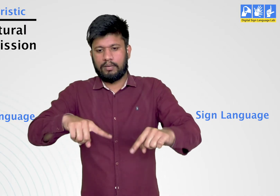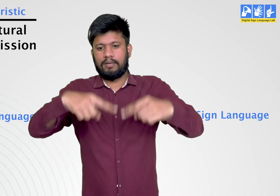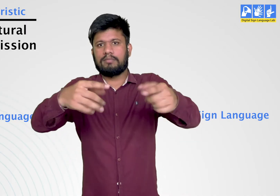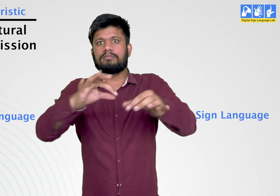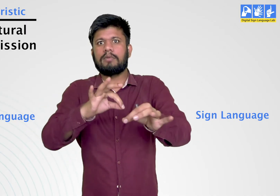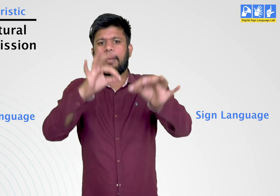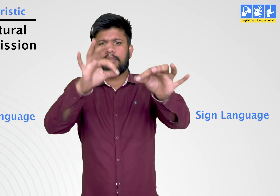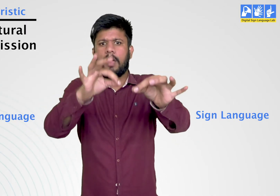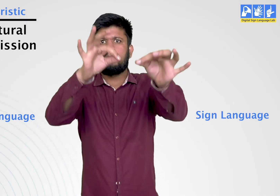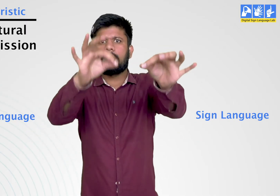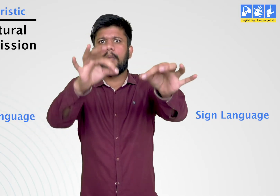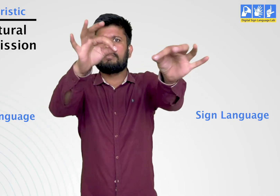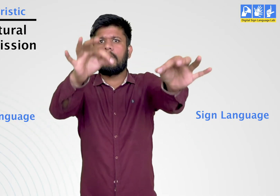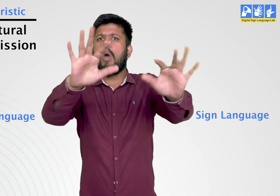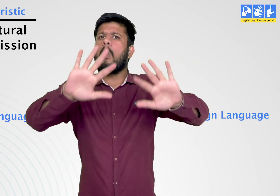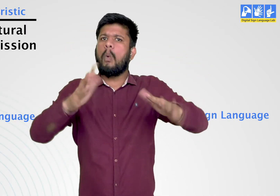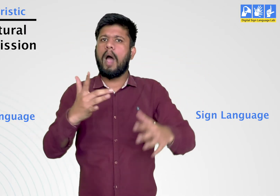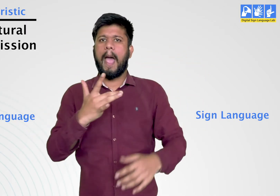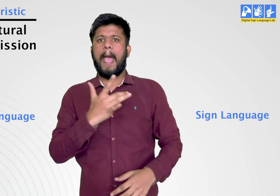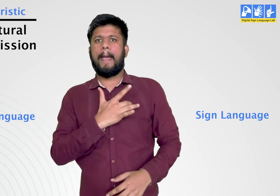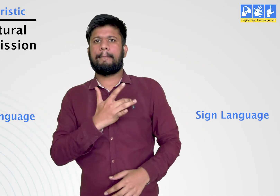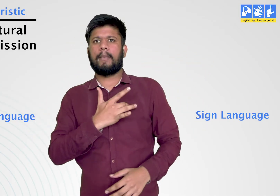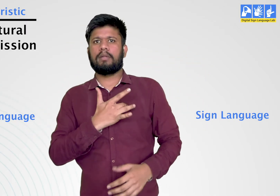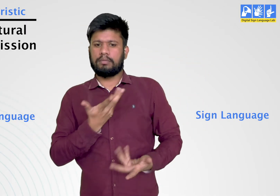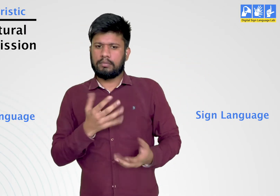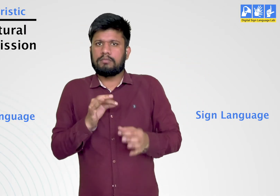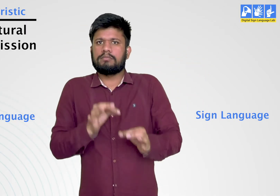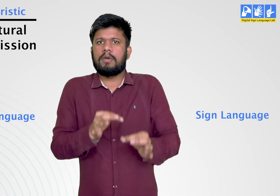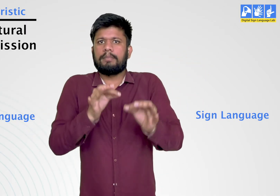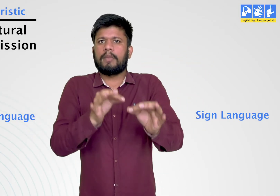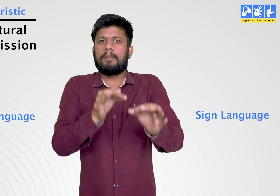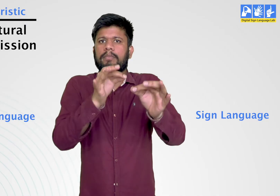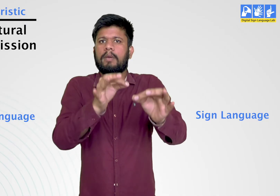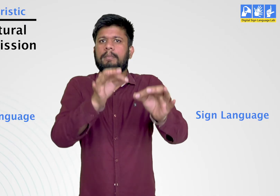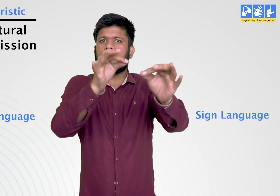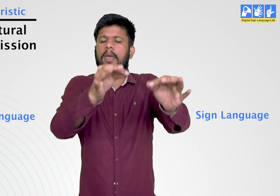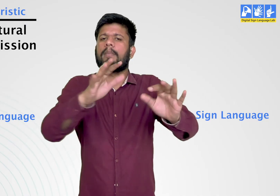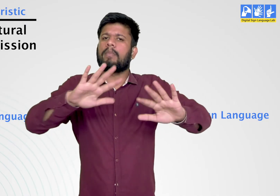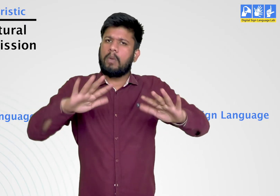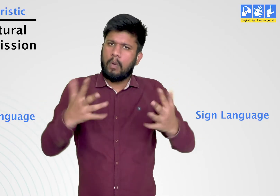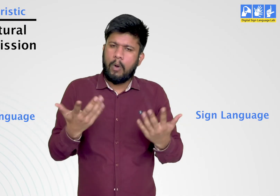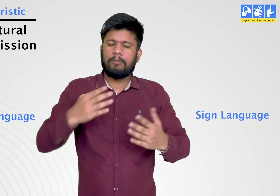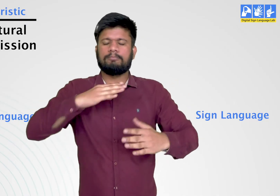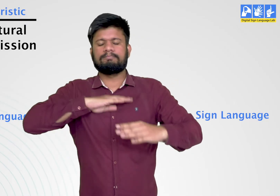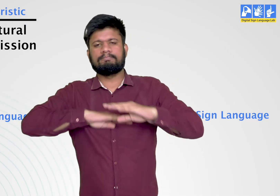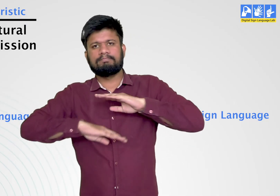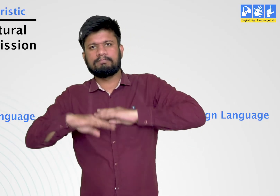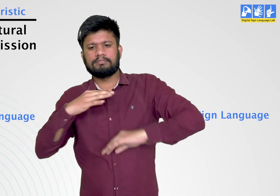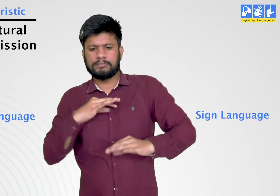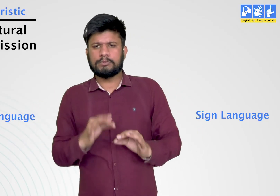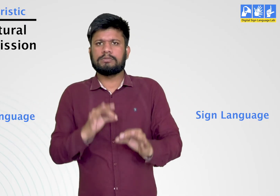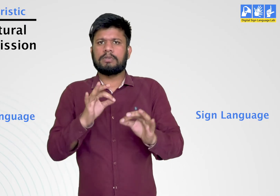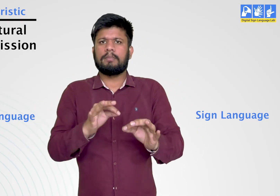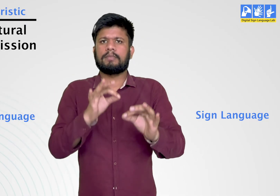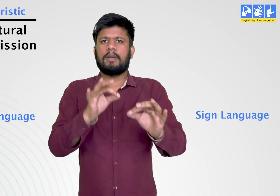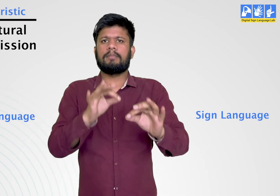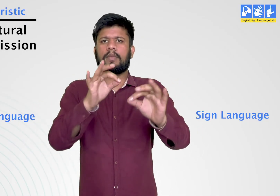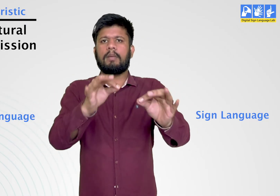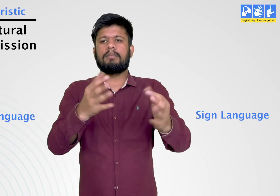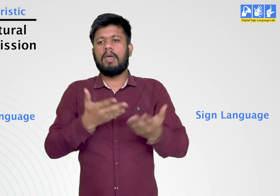Just like we take after our parents regarding habits like Humbleness or so on.